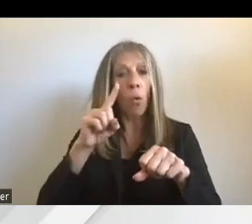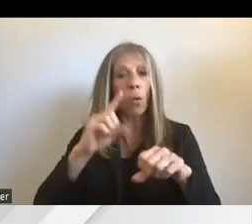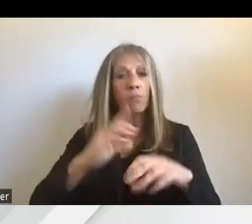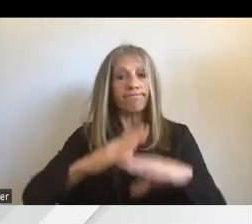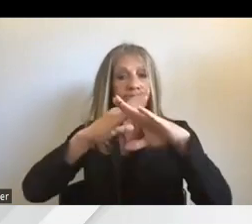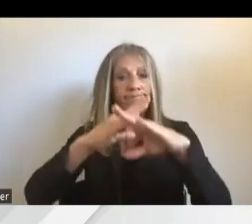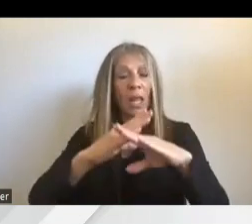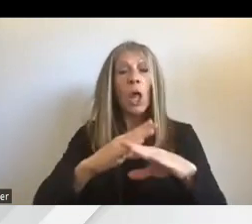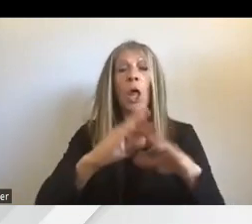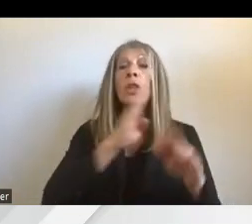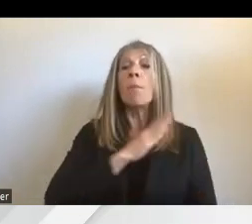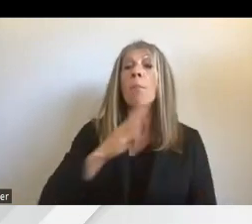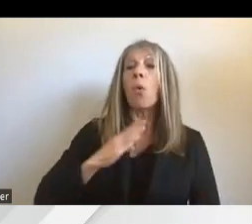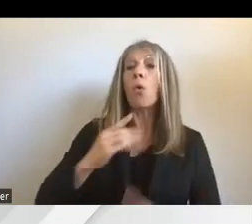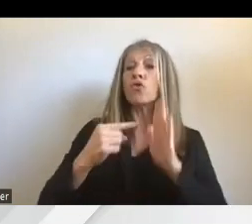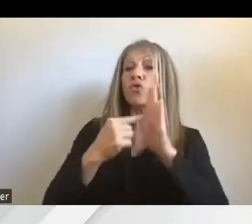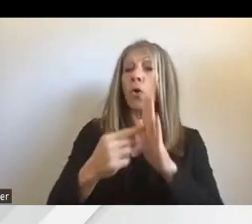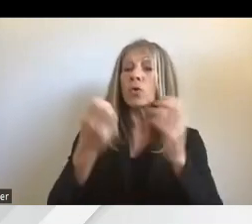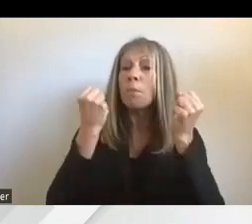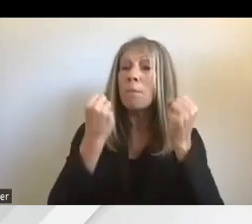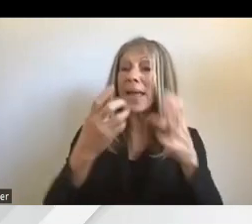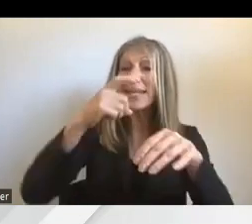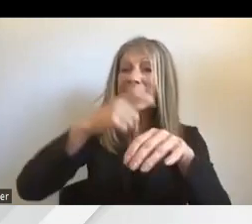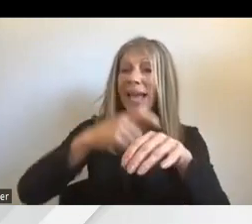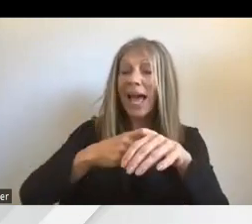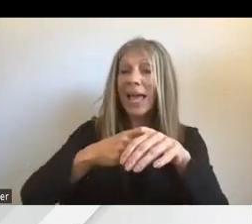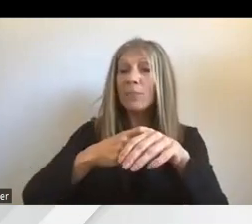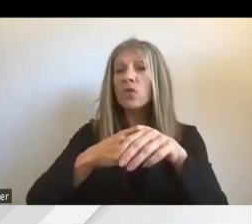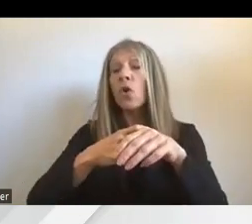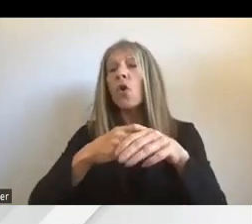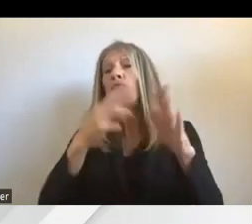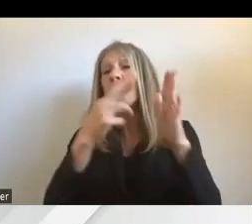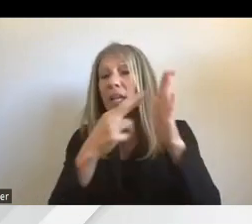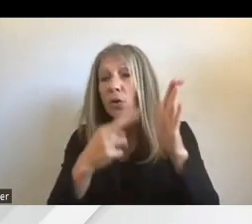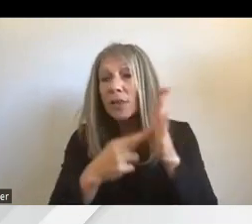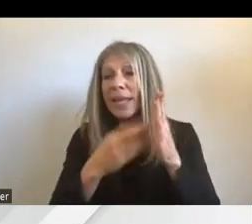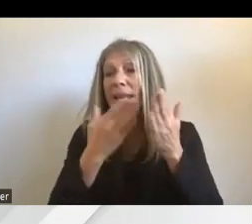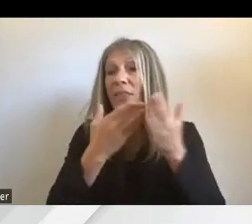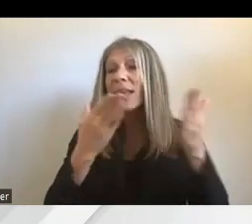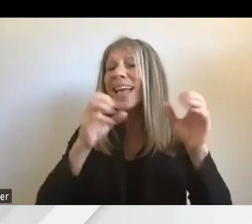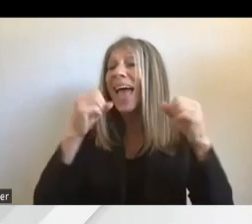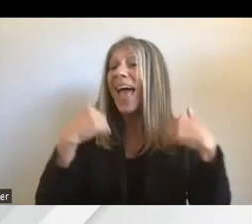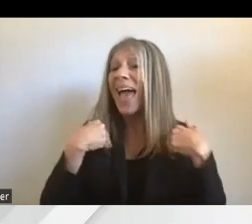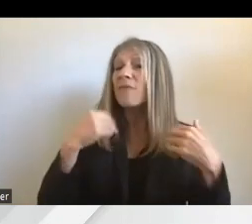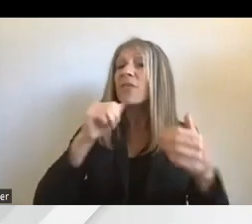The Board acknowledges that in many cases, regulated entities have the authority to acquire